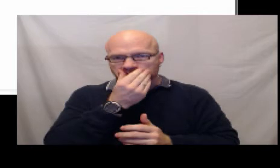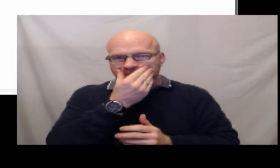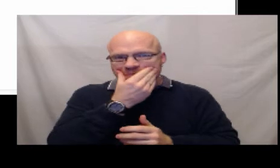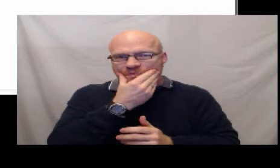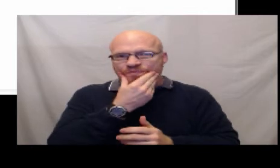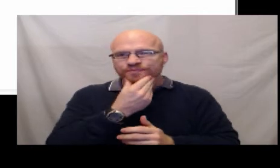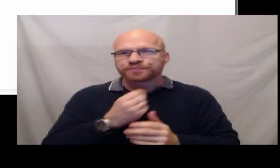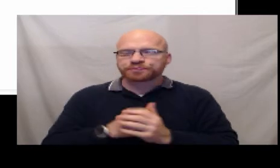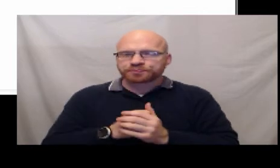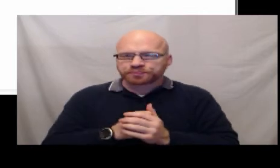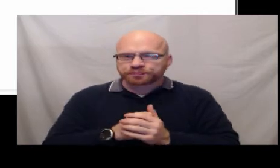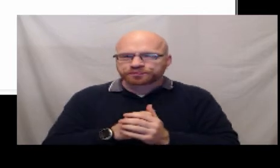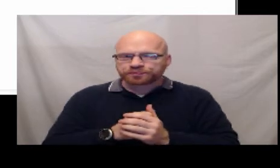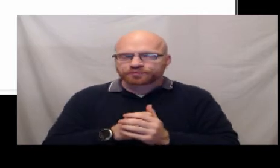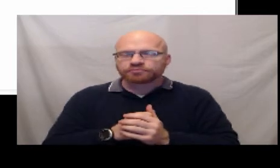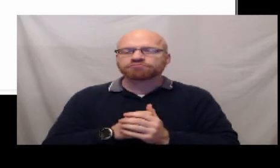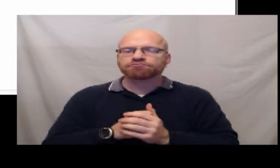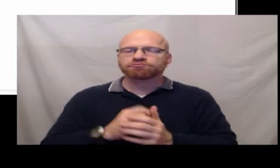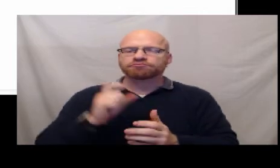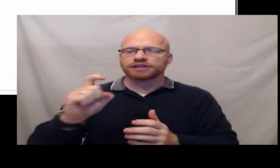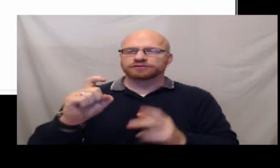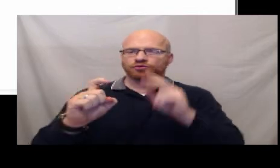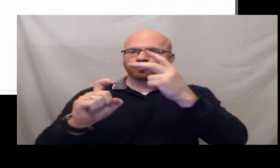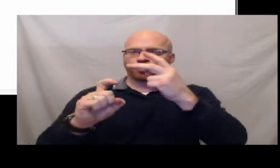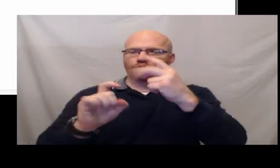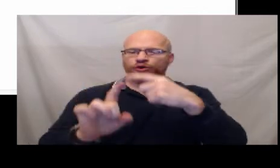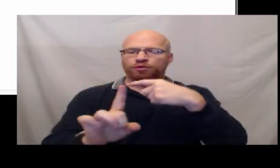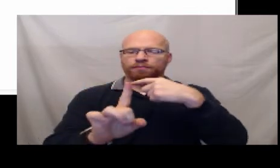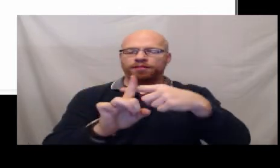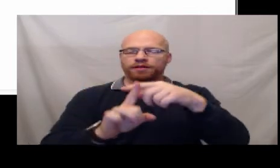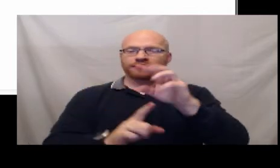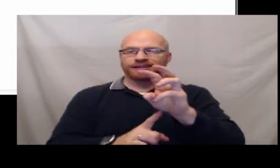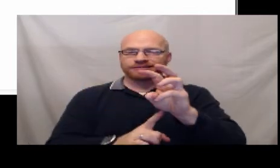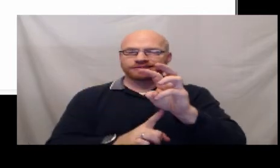You can change them around to be x minus two times x minus three.